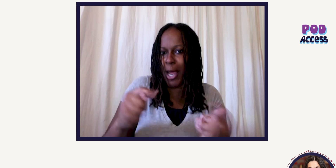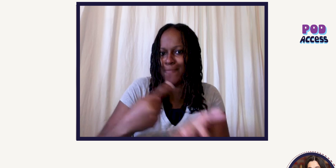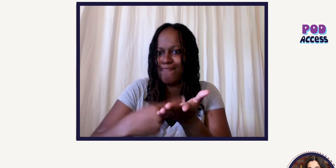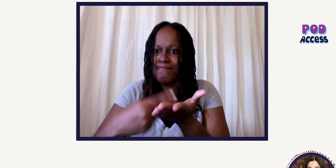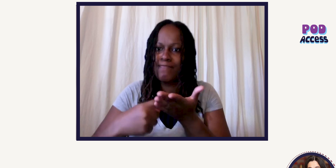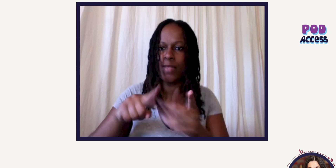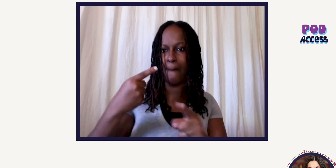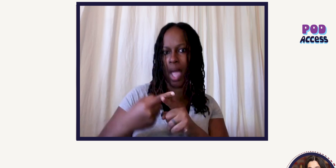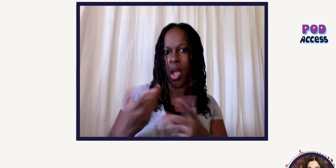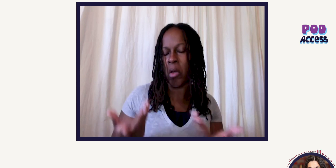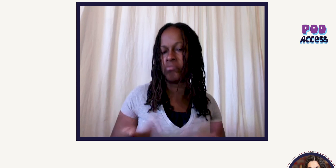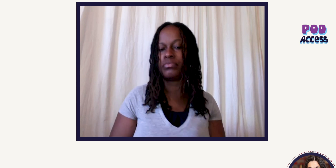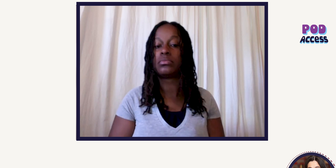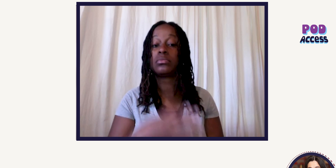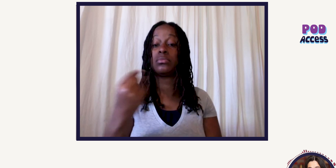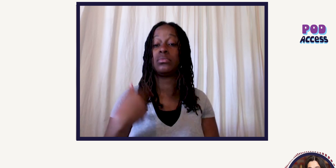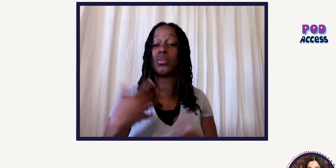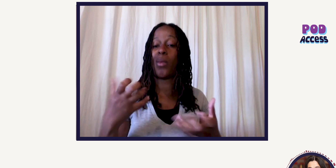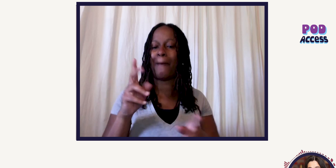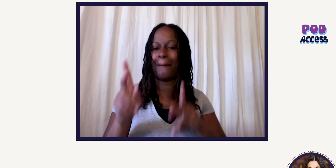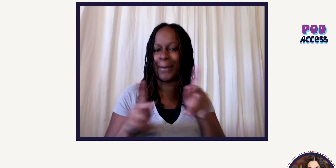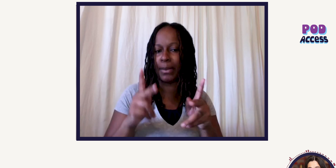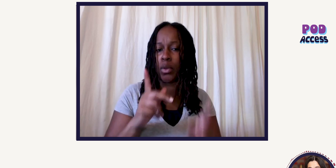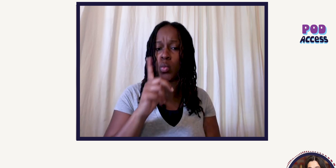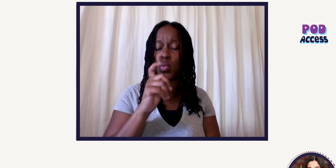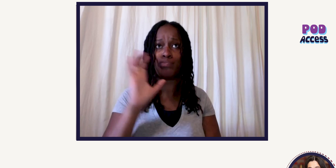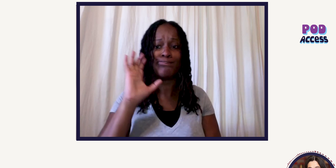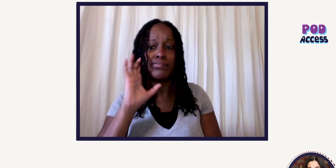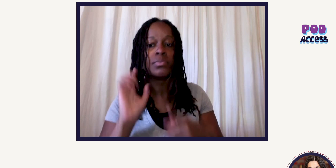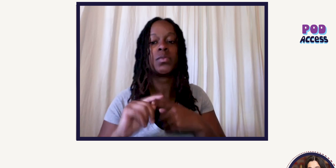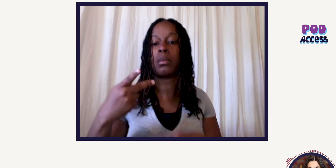feel seen and heard and to also offer a space to heal